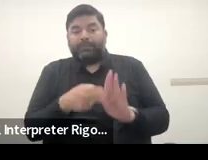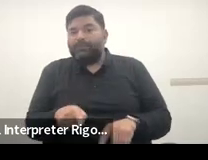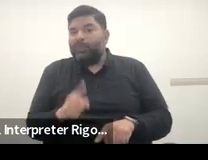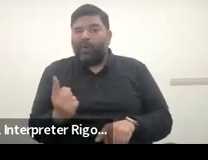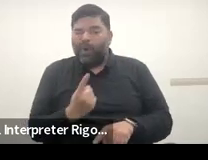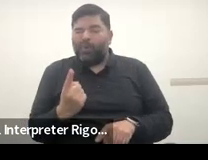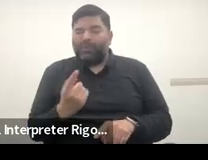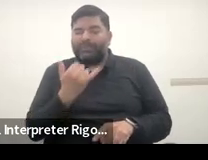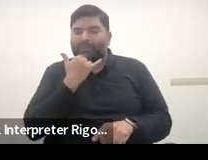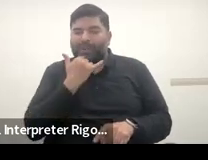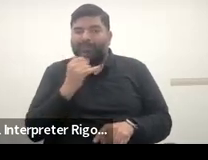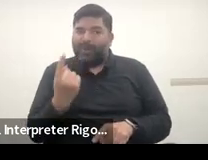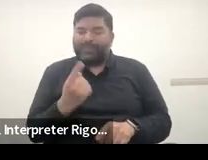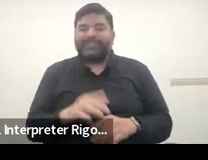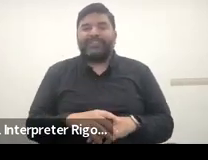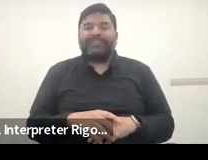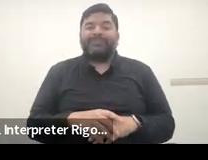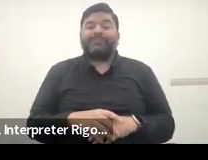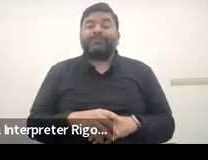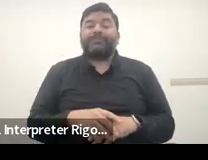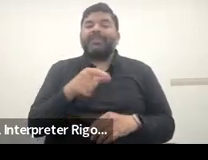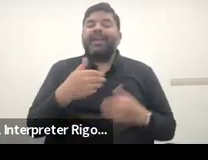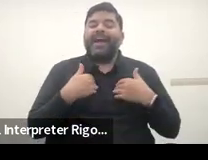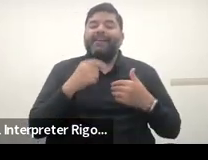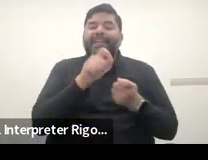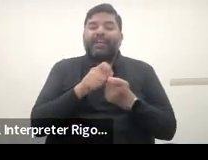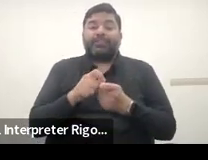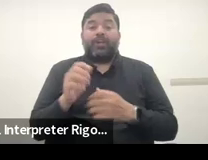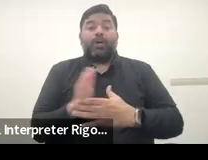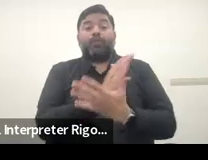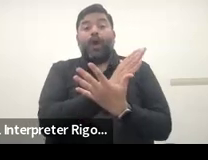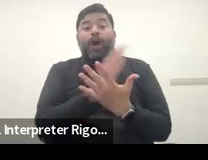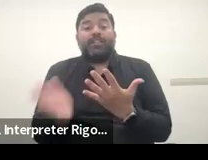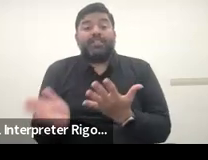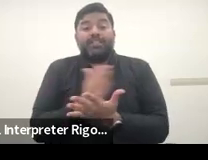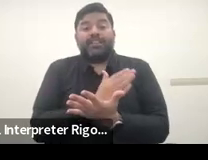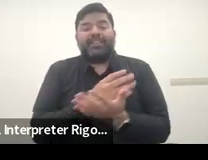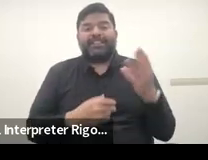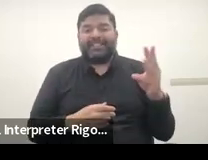have the accuracies across the 16 phoneme types. And I could describe these in detail if you want